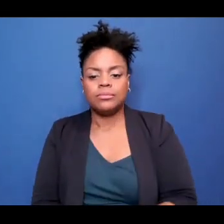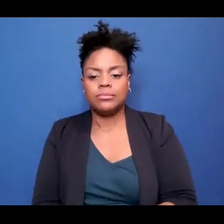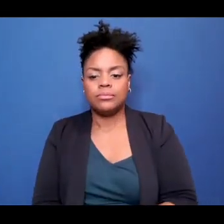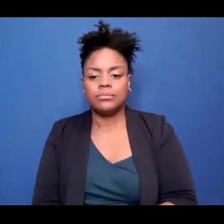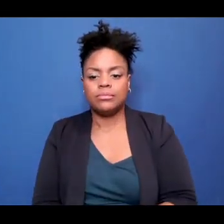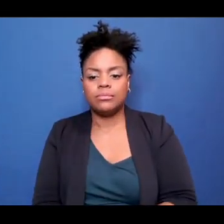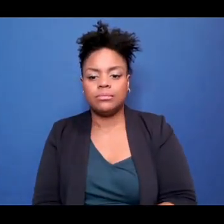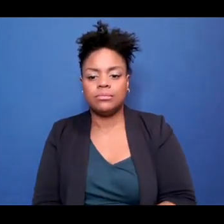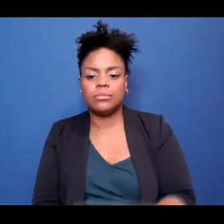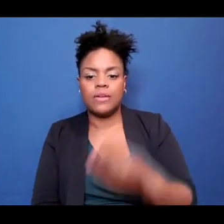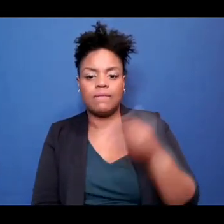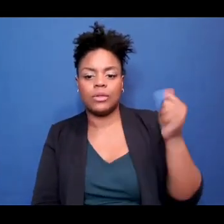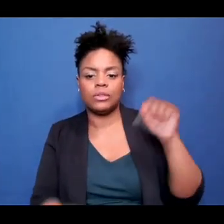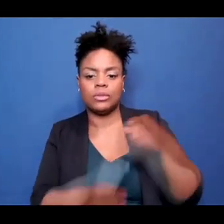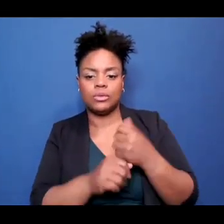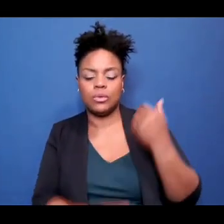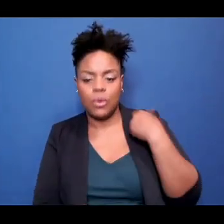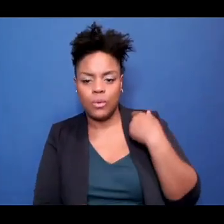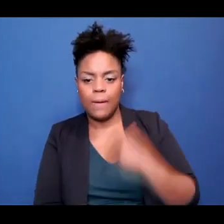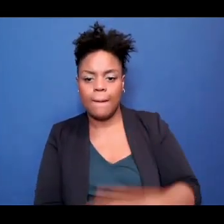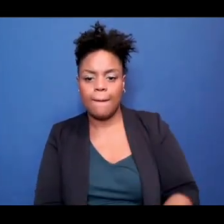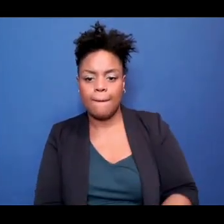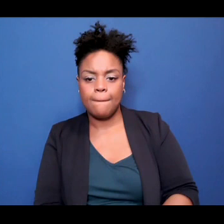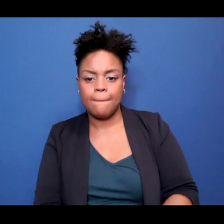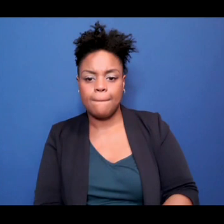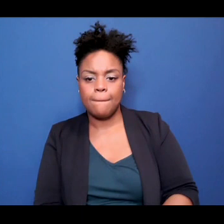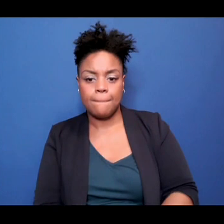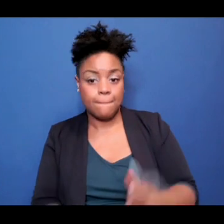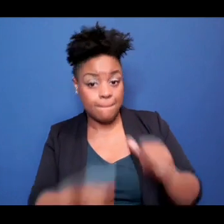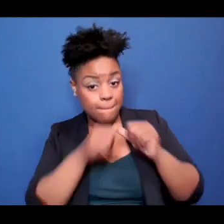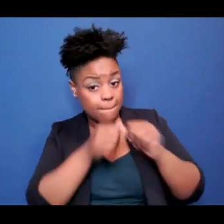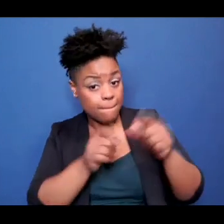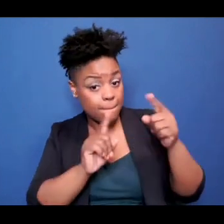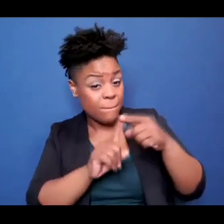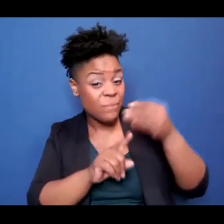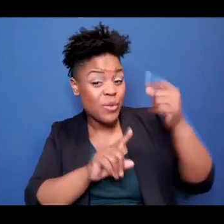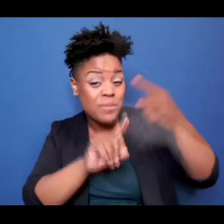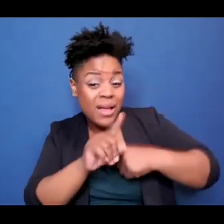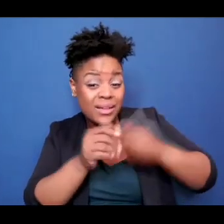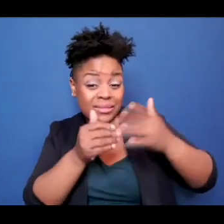WEBSITE OF THE RESTAURANT A COUPLE YEARS AGO, SO IT LASTED